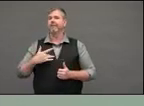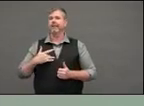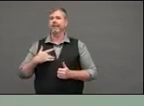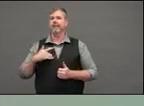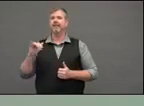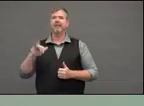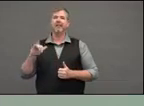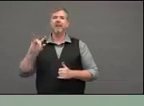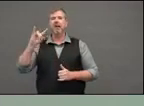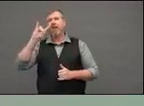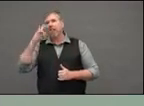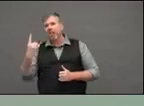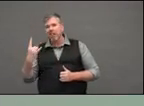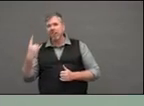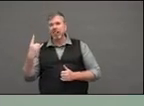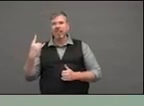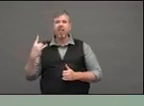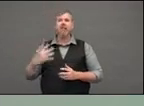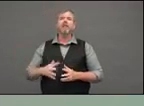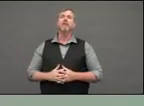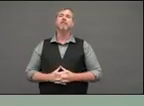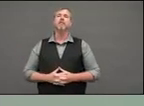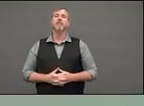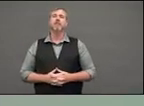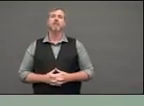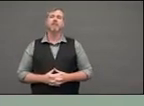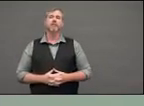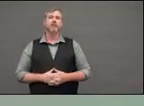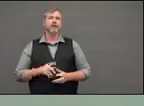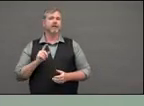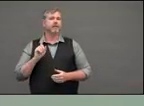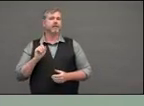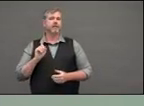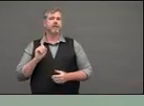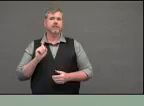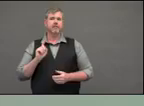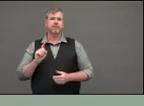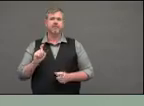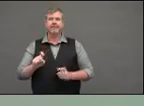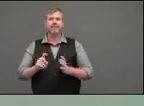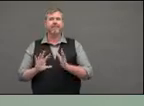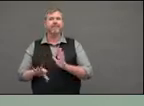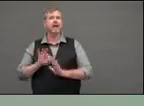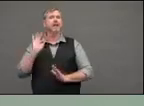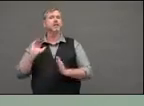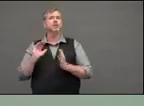so you had to find that you know new new ways to not feel like oh it's